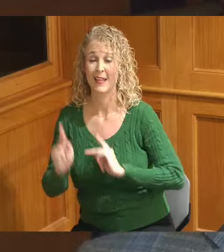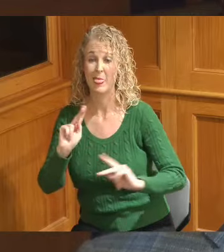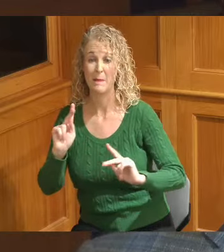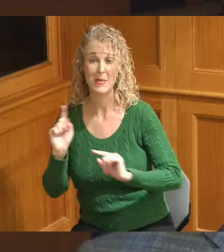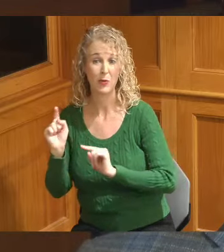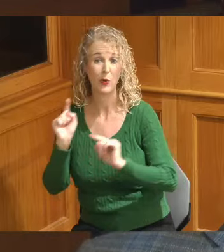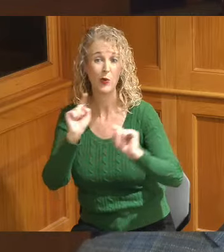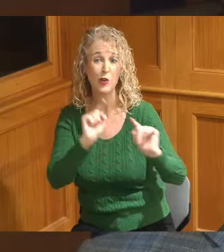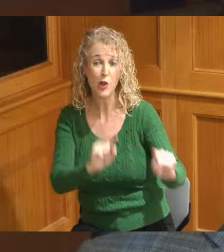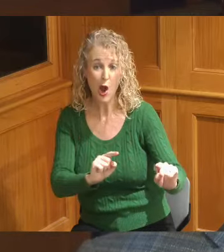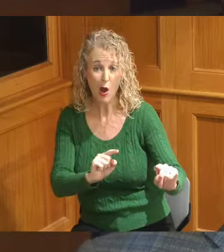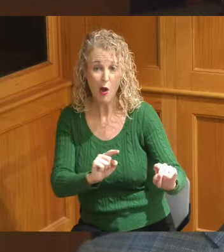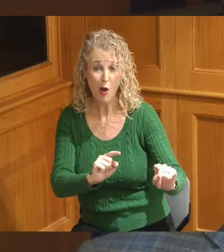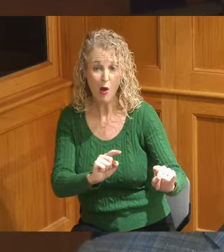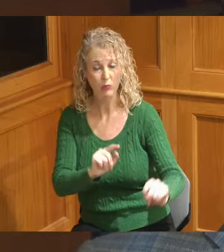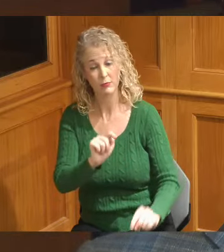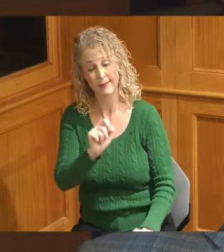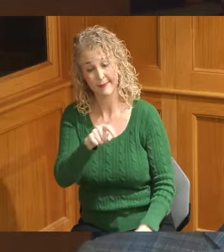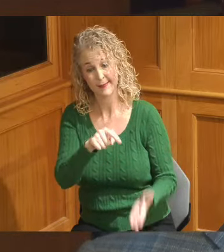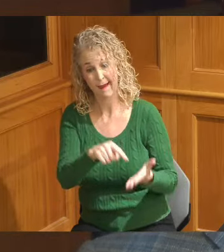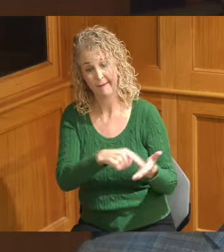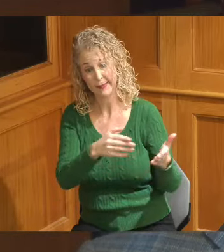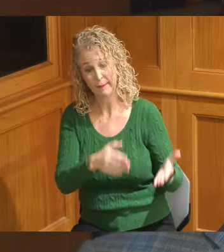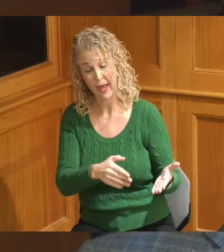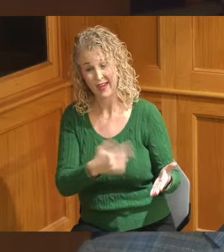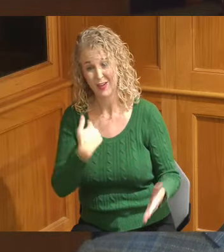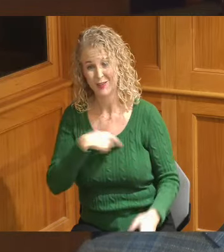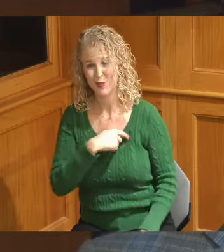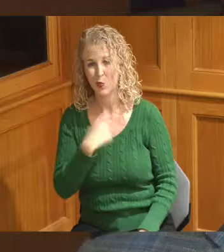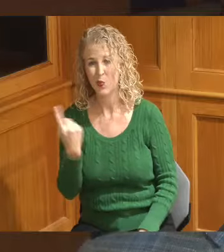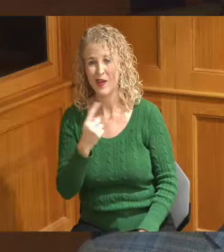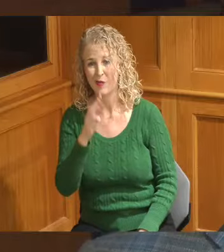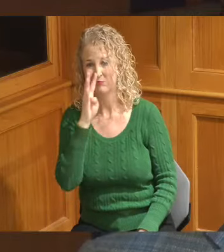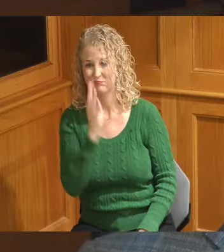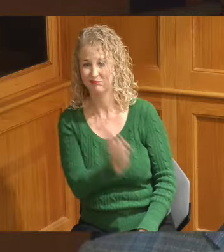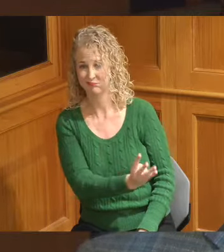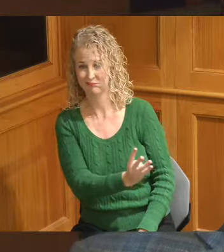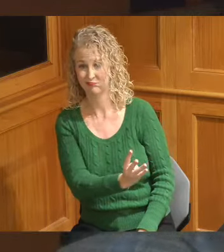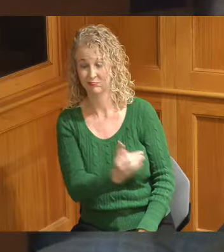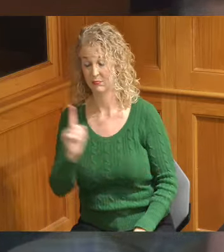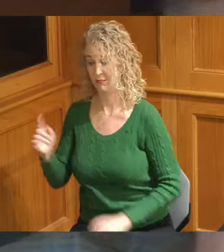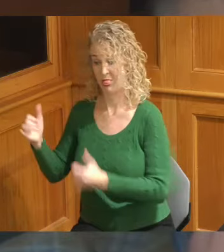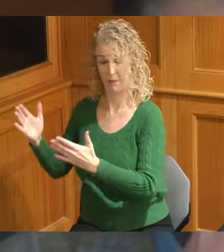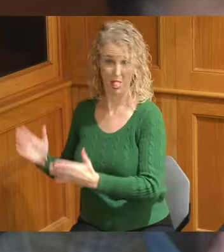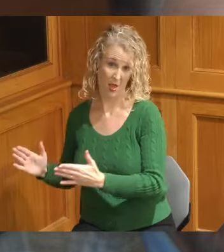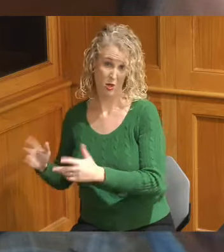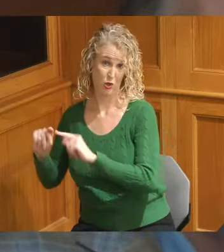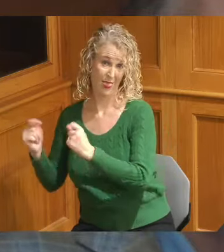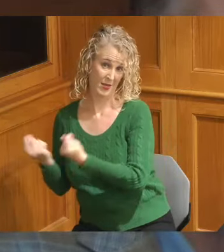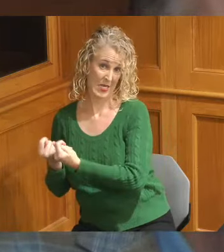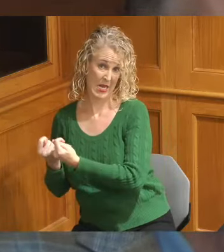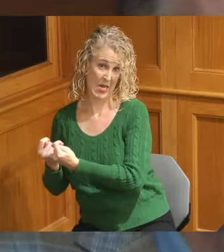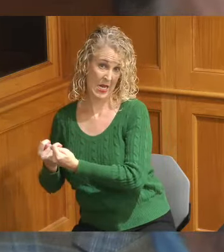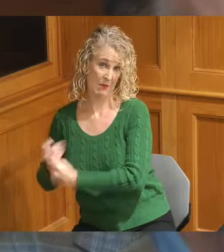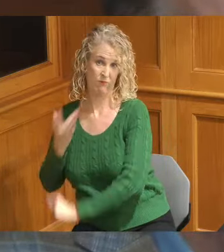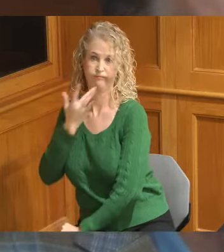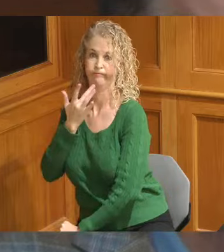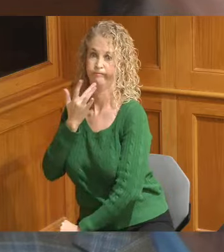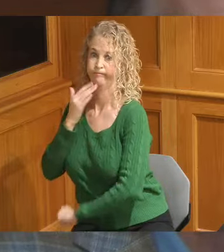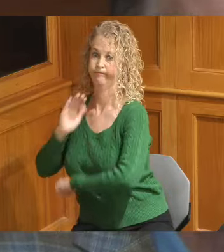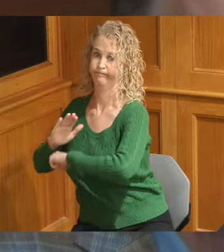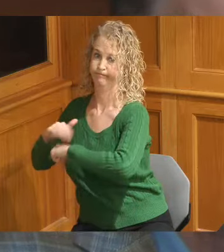comes to the taxpayers, they seem to be falling last in this thing. And we've had this pattern of